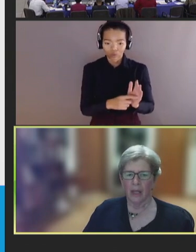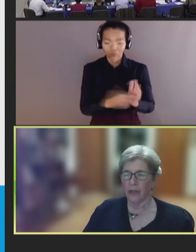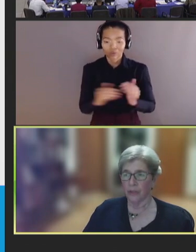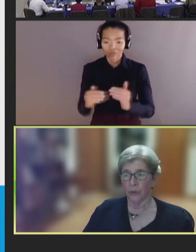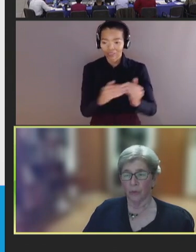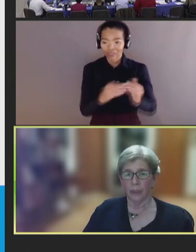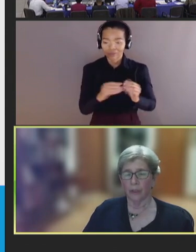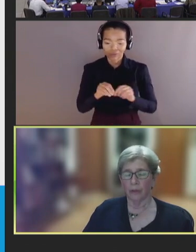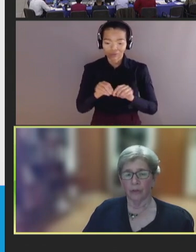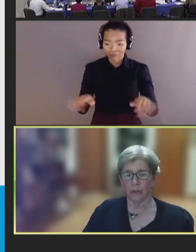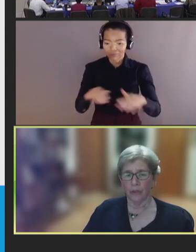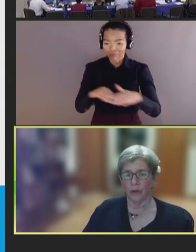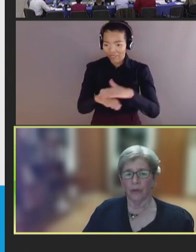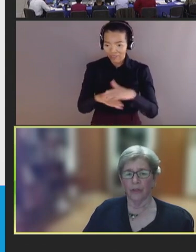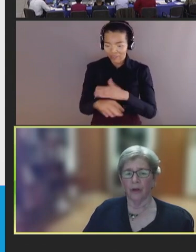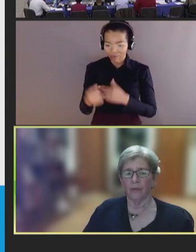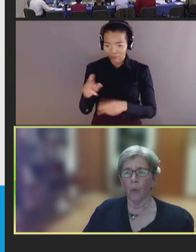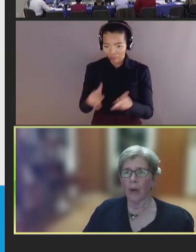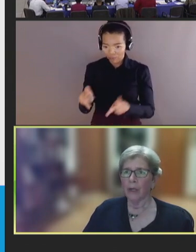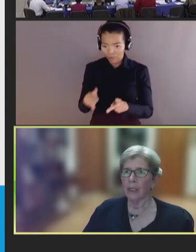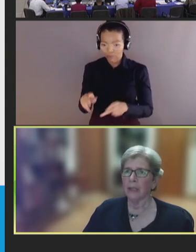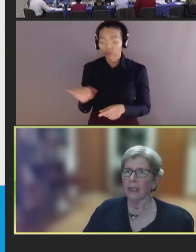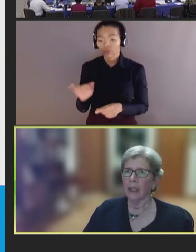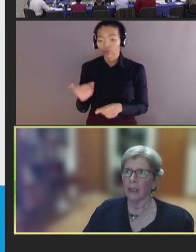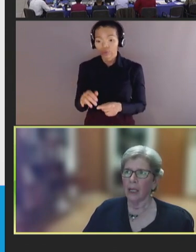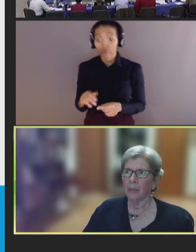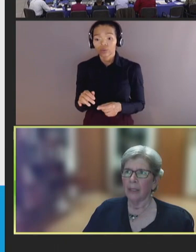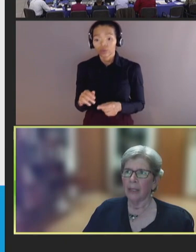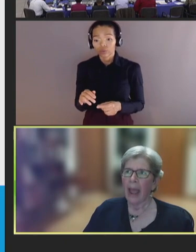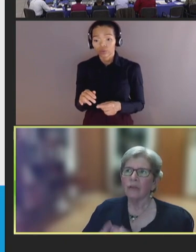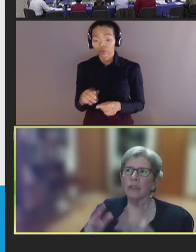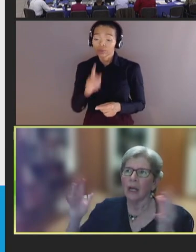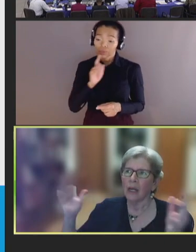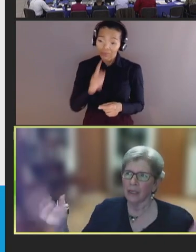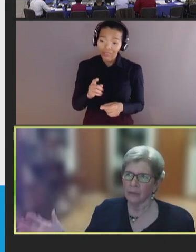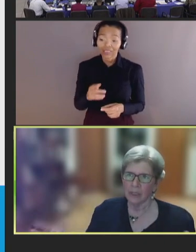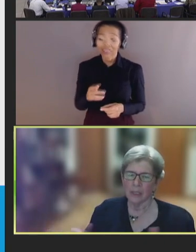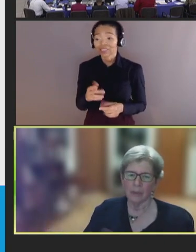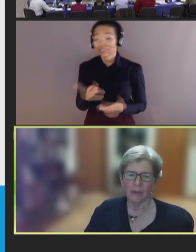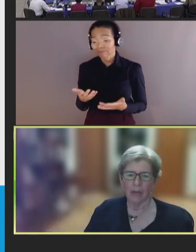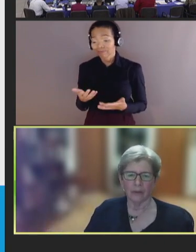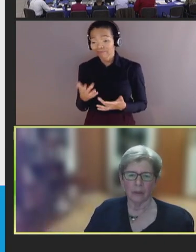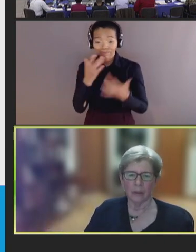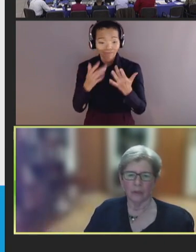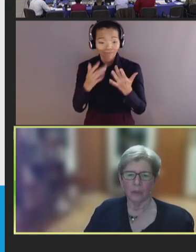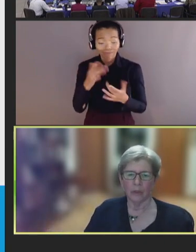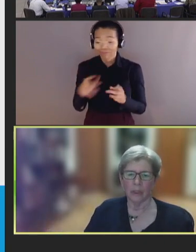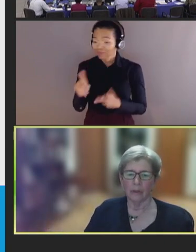There's a real dearth of awareness and alignment outside of the TB vaccine community. So,